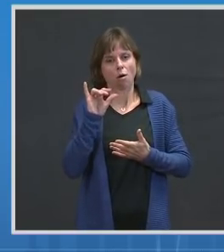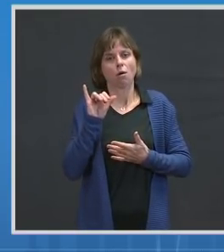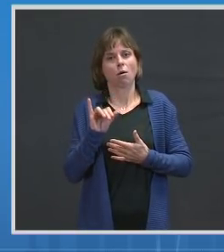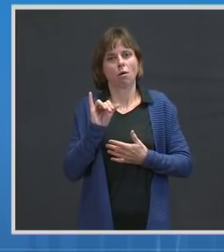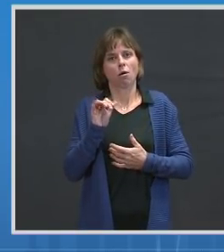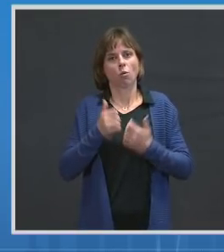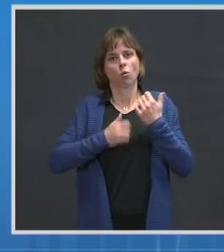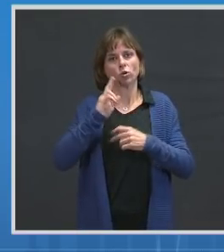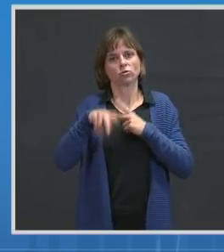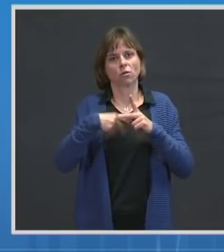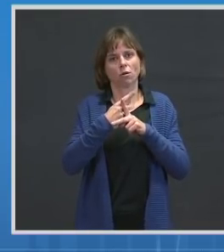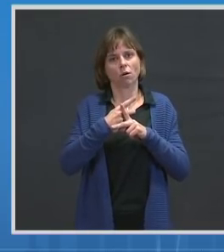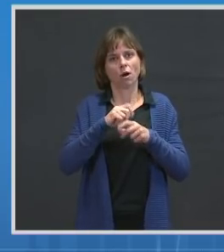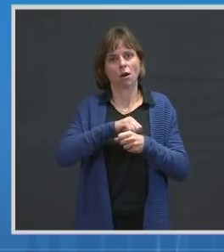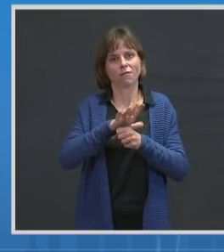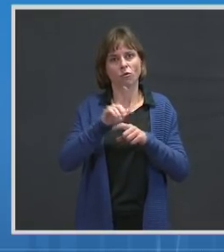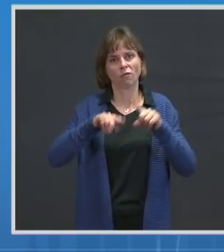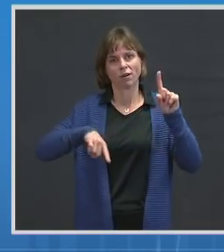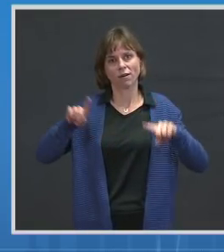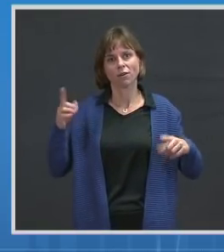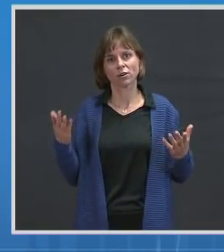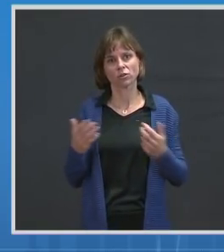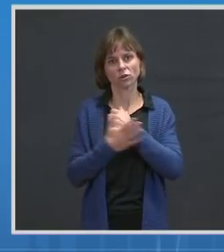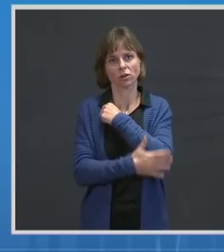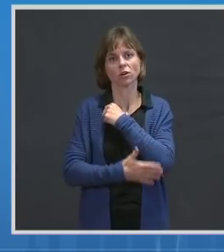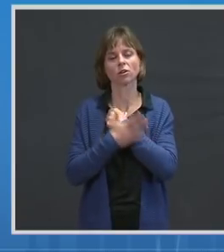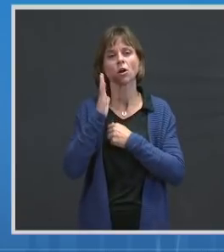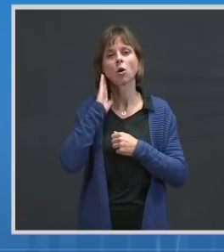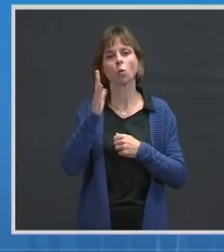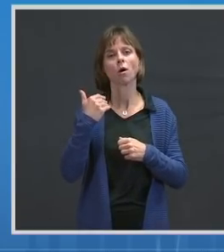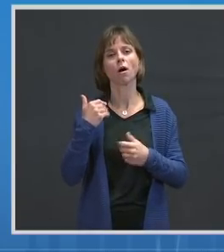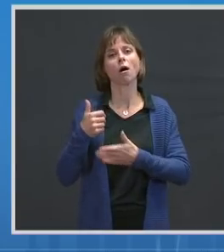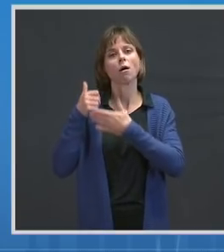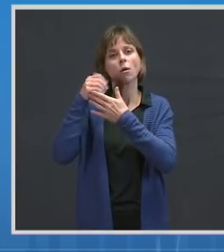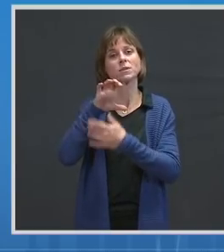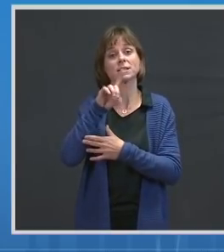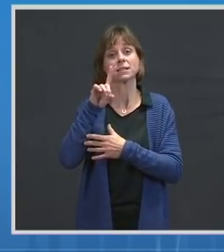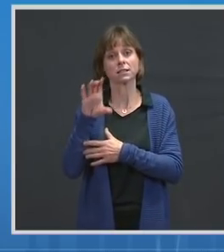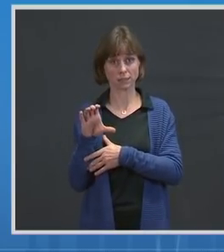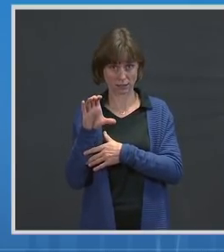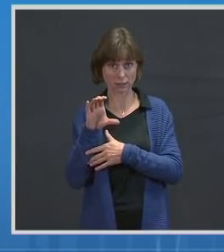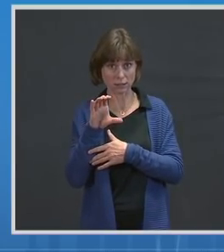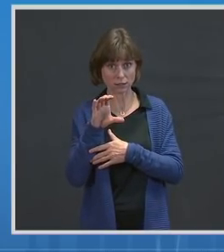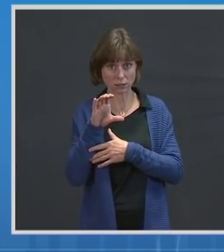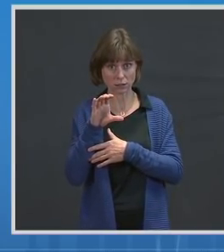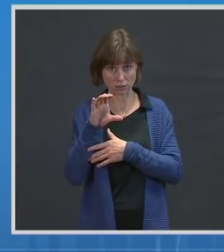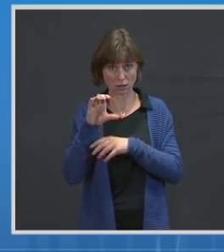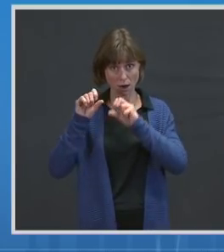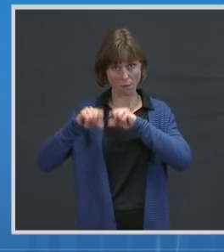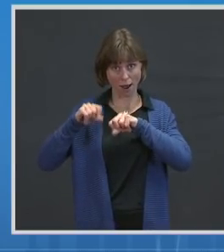in a threefold increase in CDC's genomic sequencing capacity to get us to 25,000 samples a week.